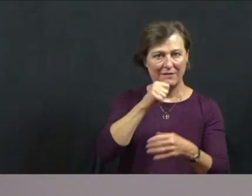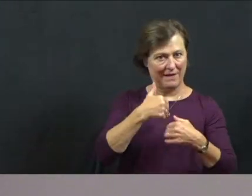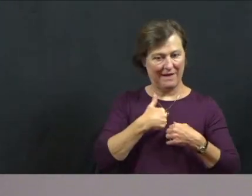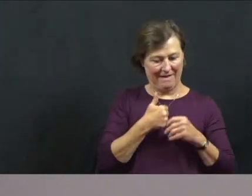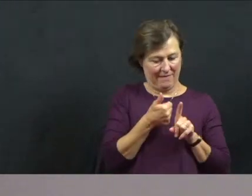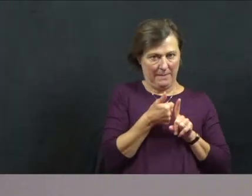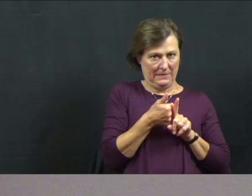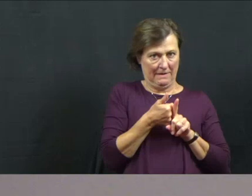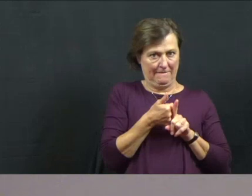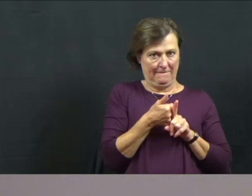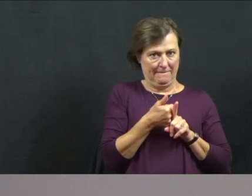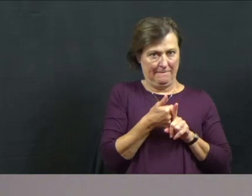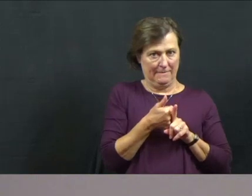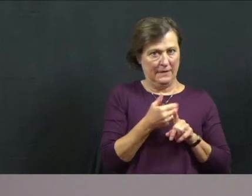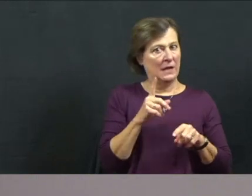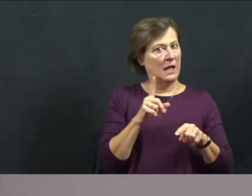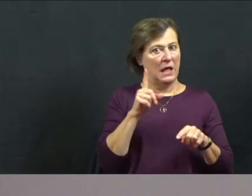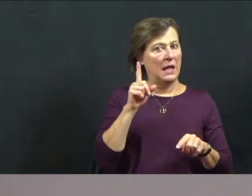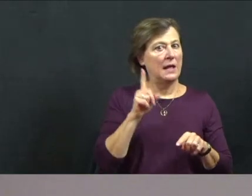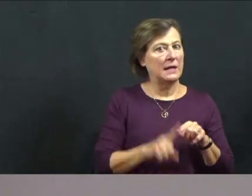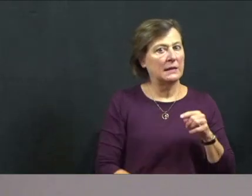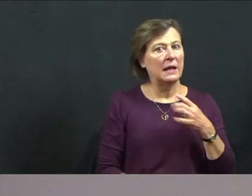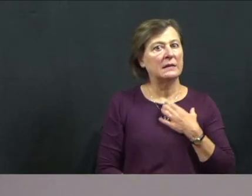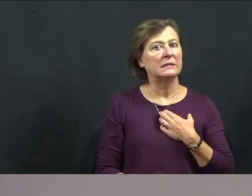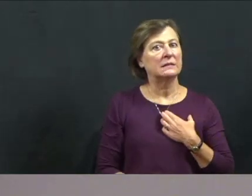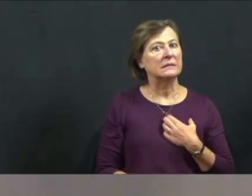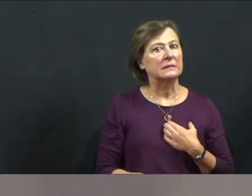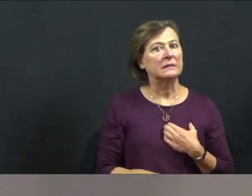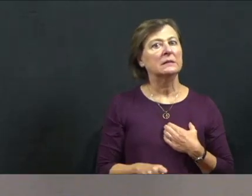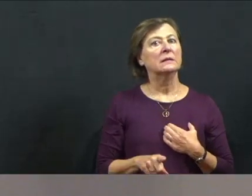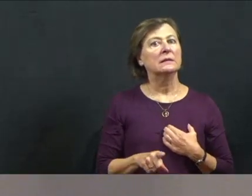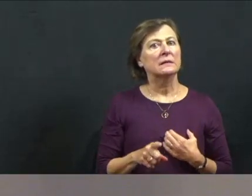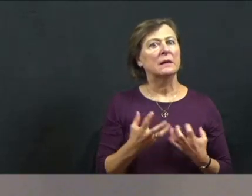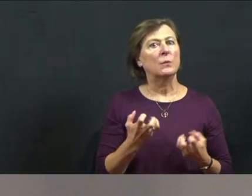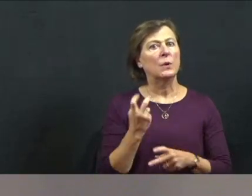and cannot long to retain it.